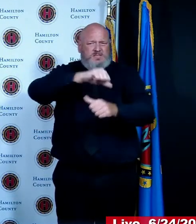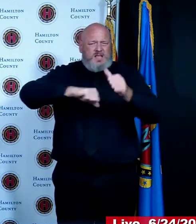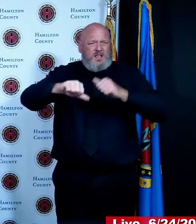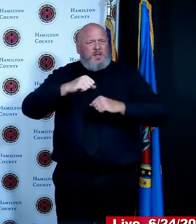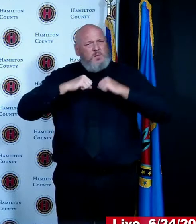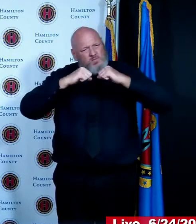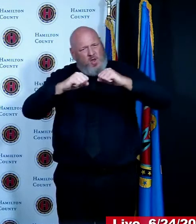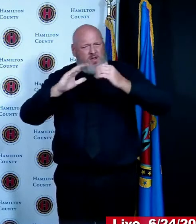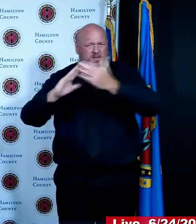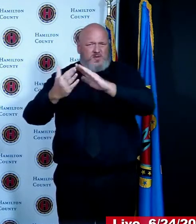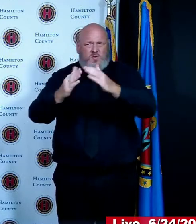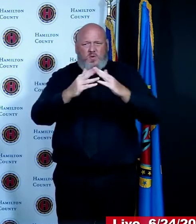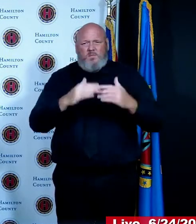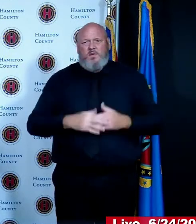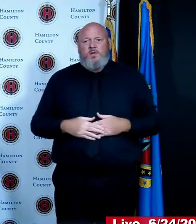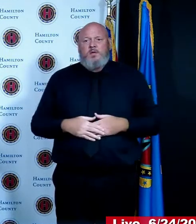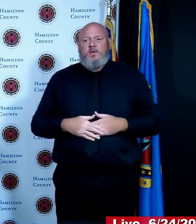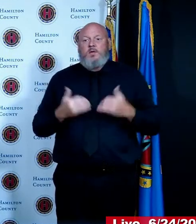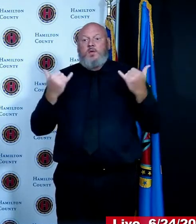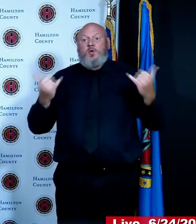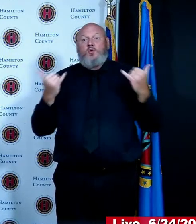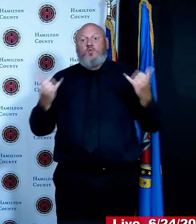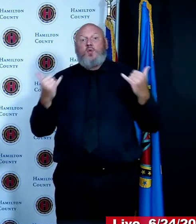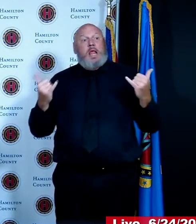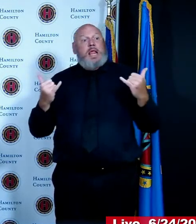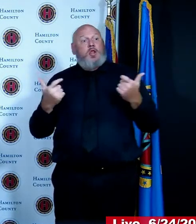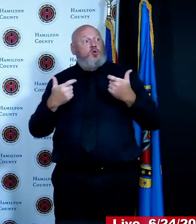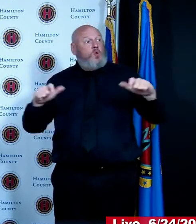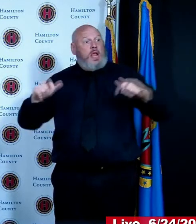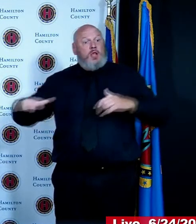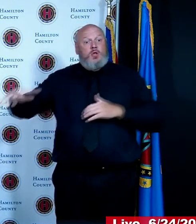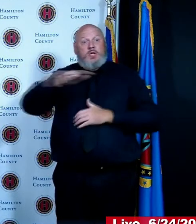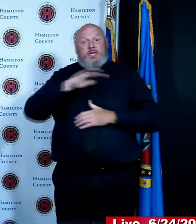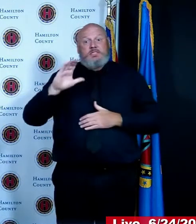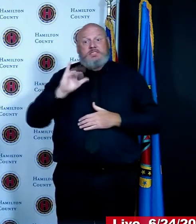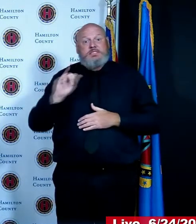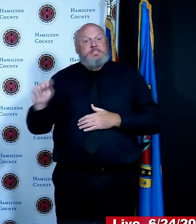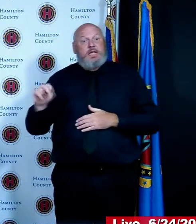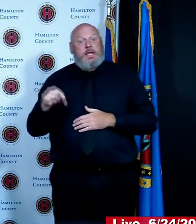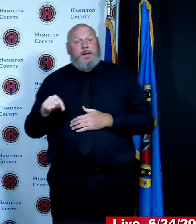Cincinnati residents must continue to do the following things avoid large